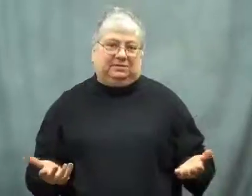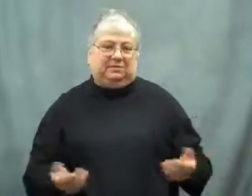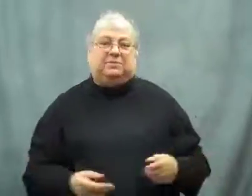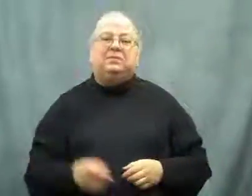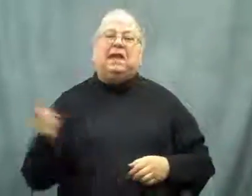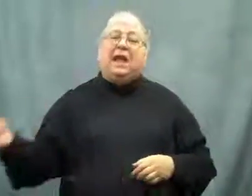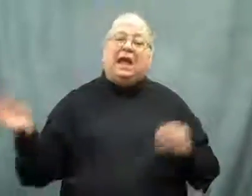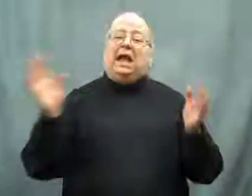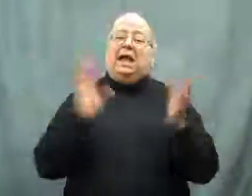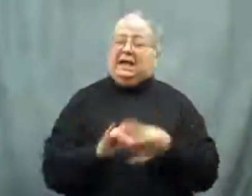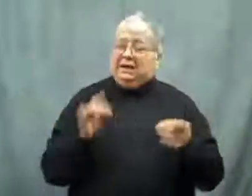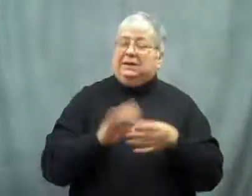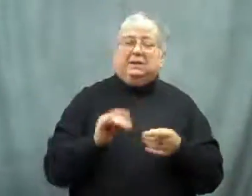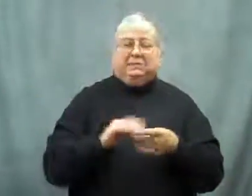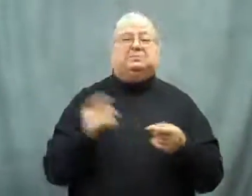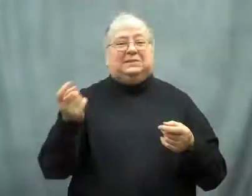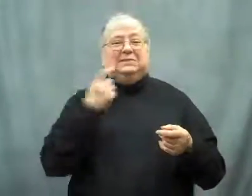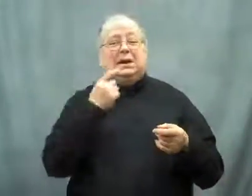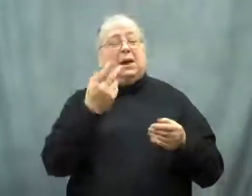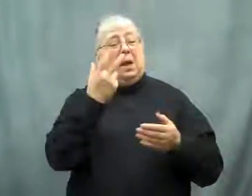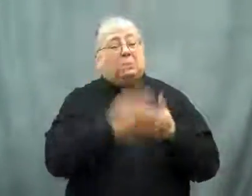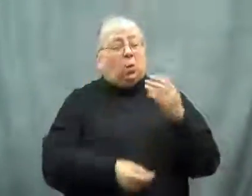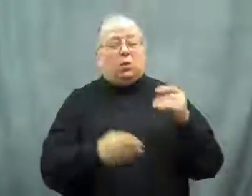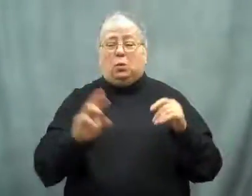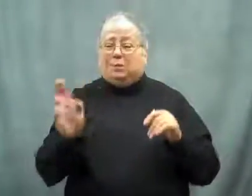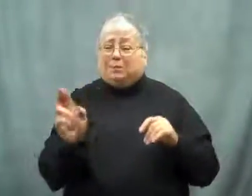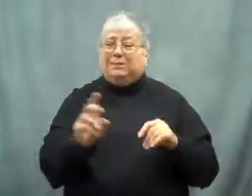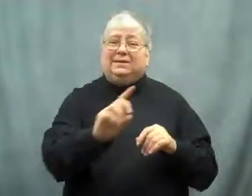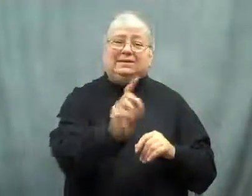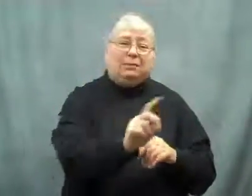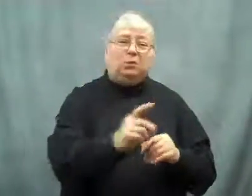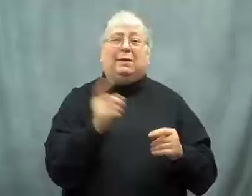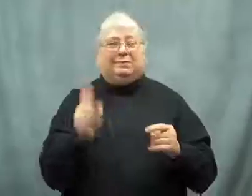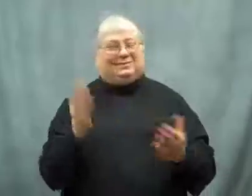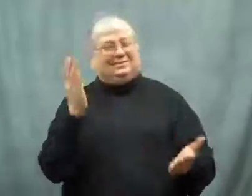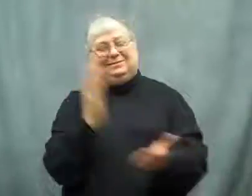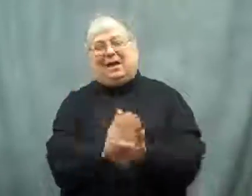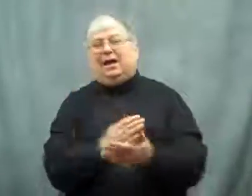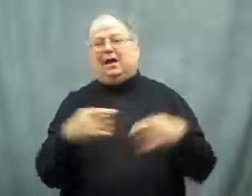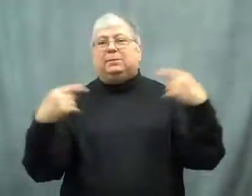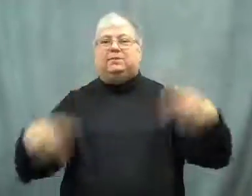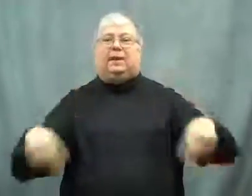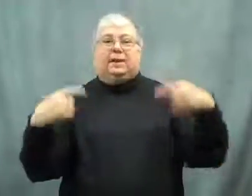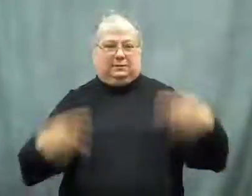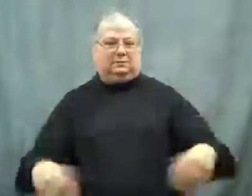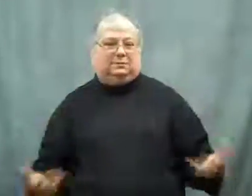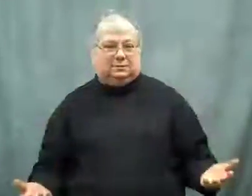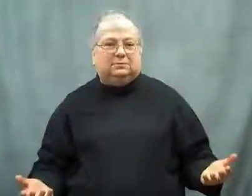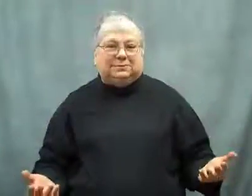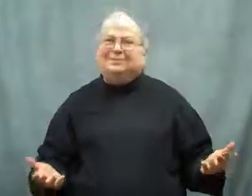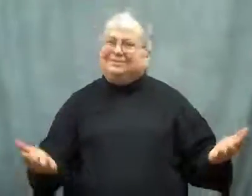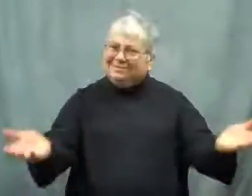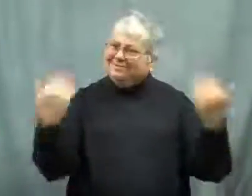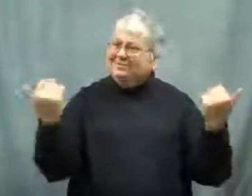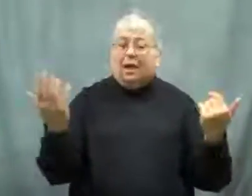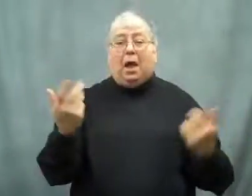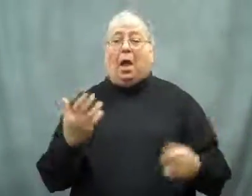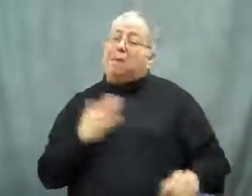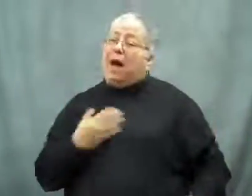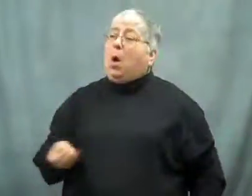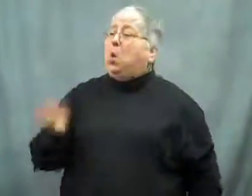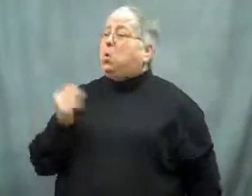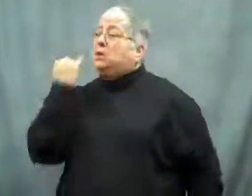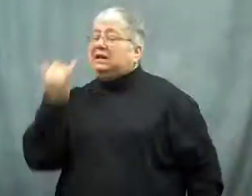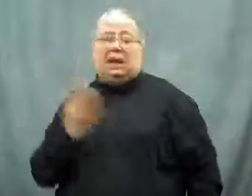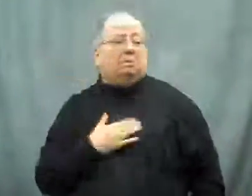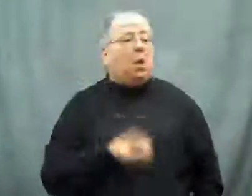He urged an end to squabbles between the Republicans and Democrats.